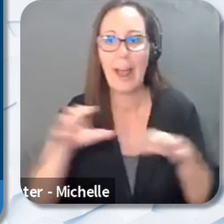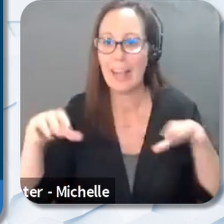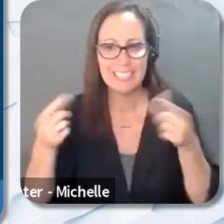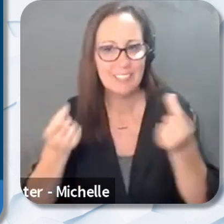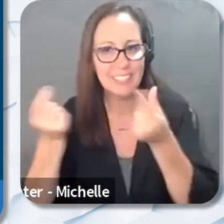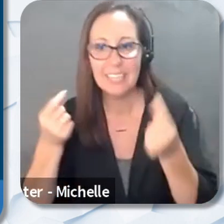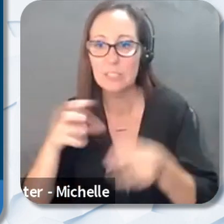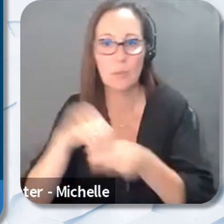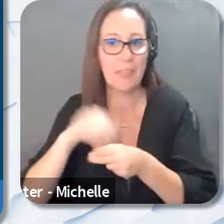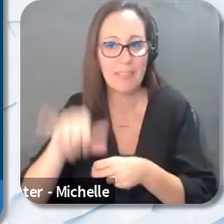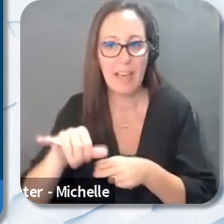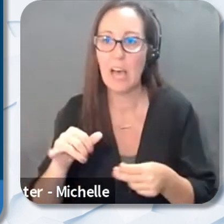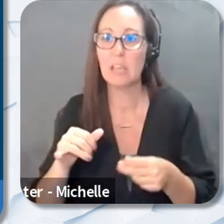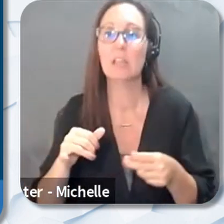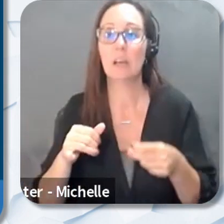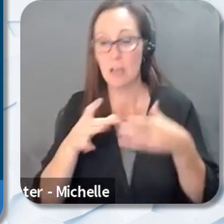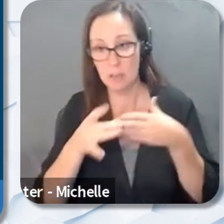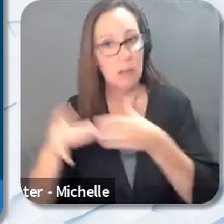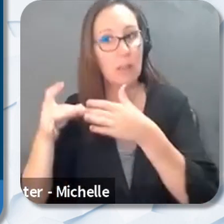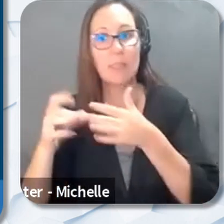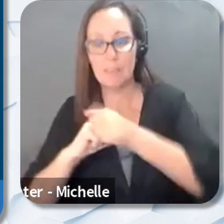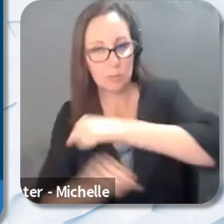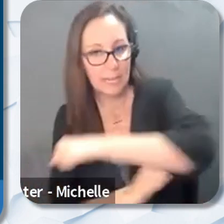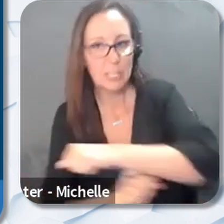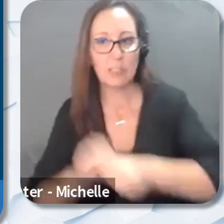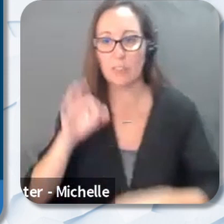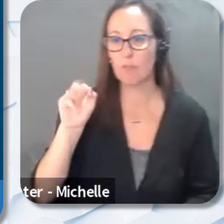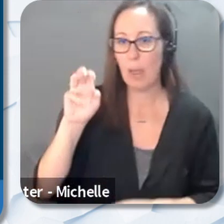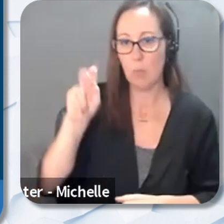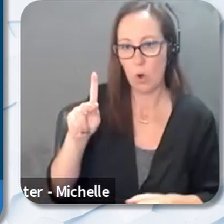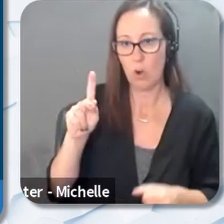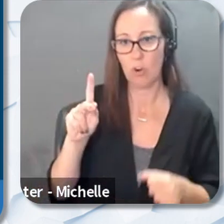That took them into the foundations in the frameworks took them into what a quality,